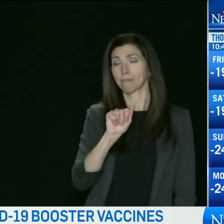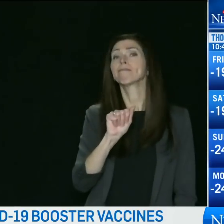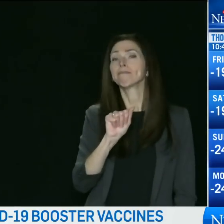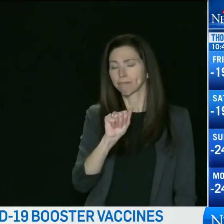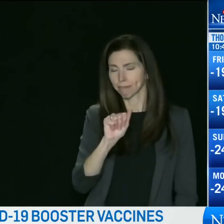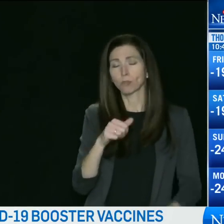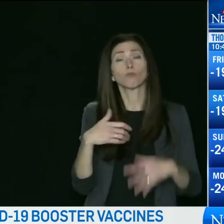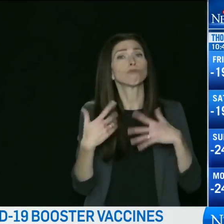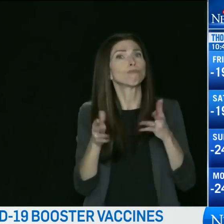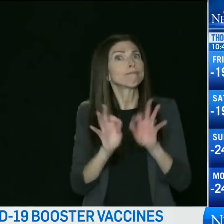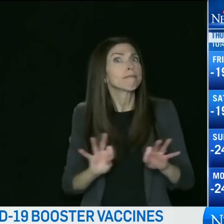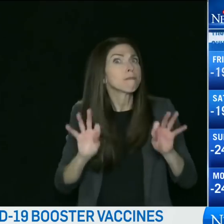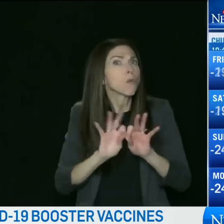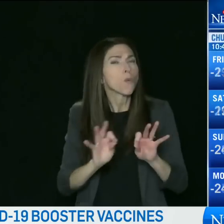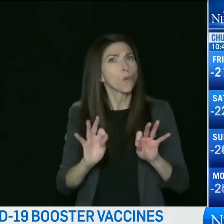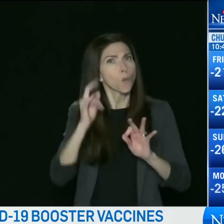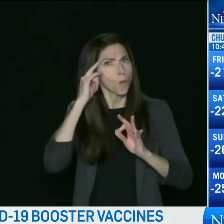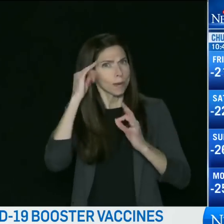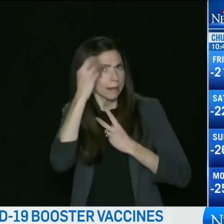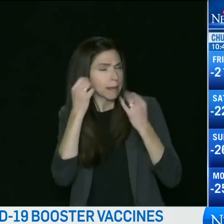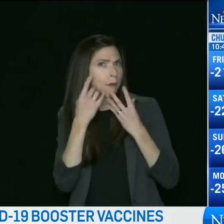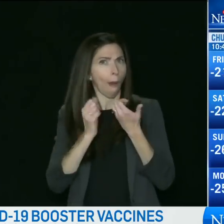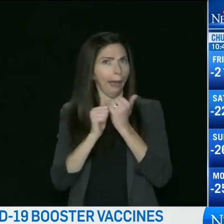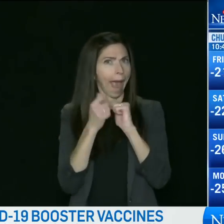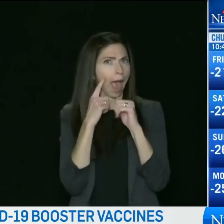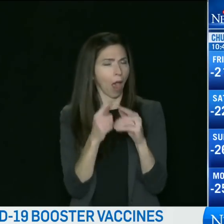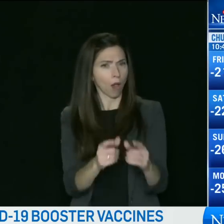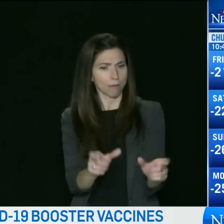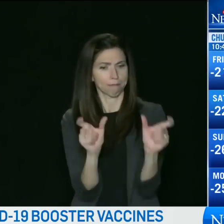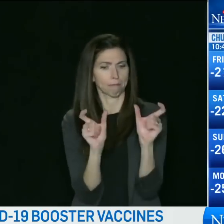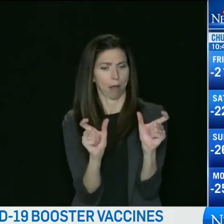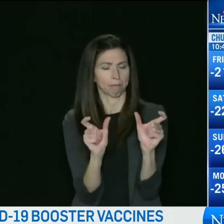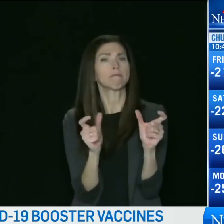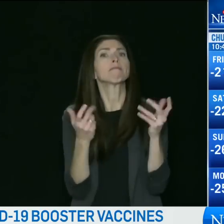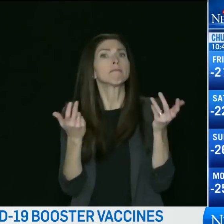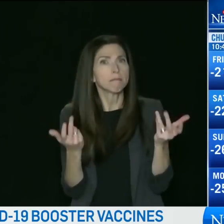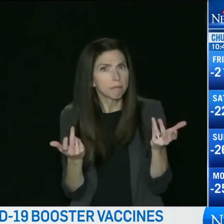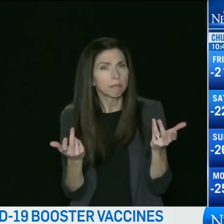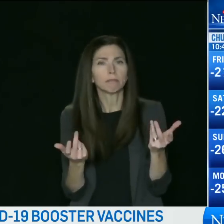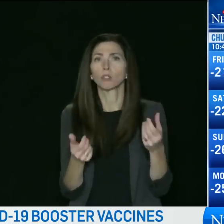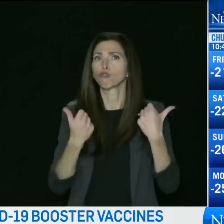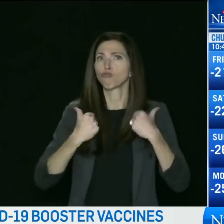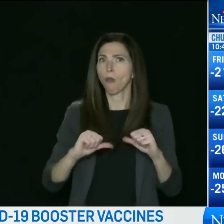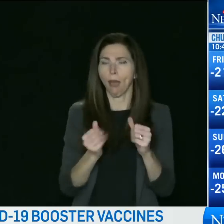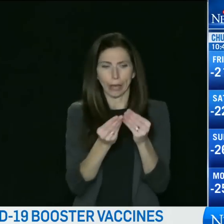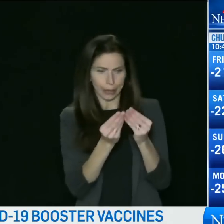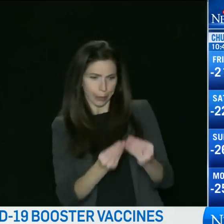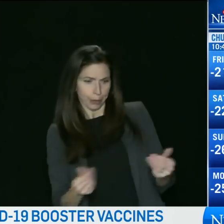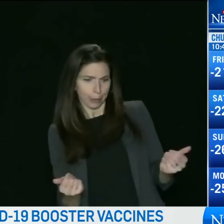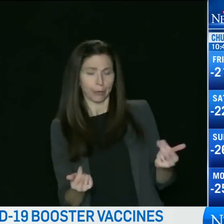OF CONCERN AND THE VACCINES WE'RE CURRENTLY ADMINISTERING